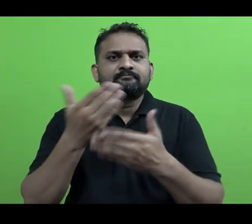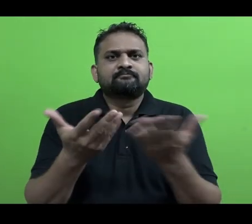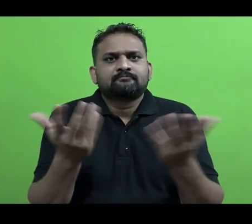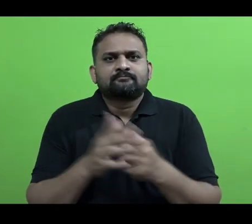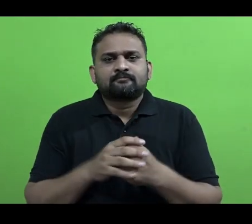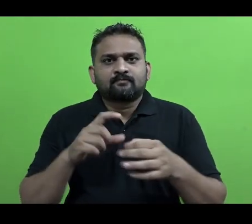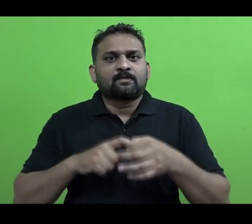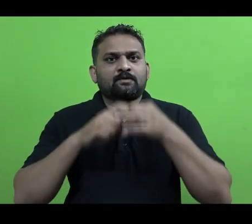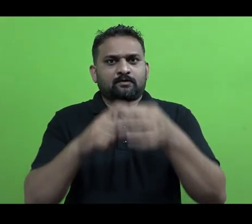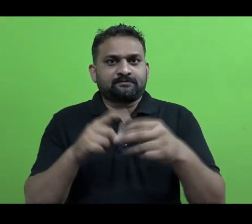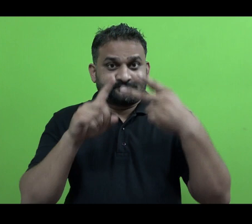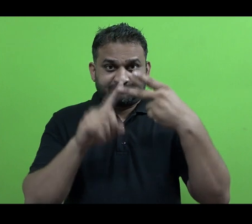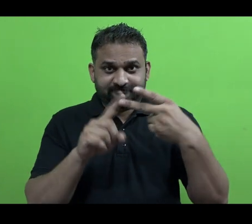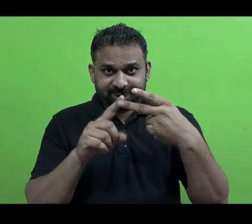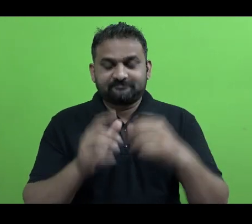Let's move on to the second sum.